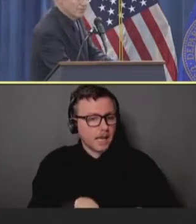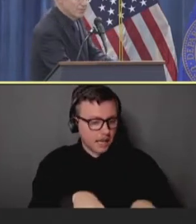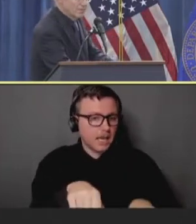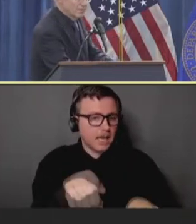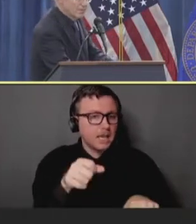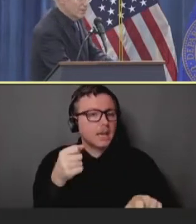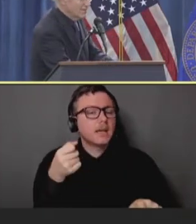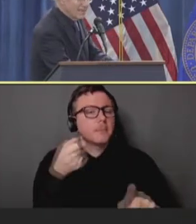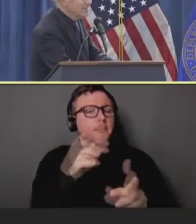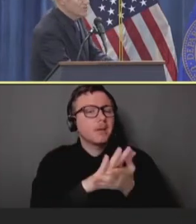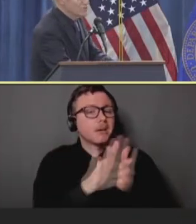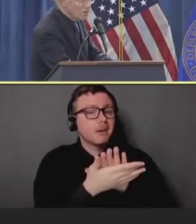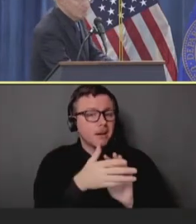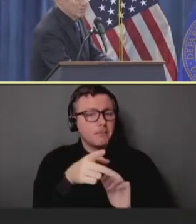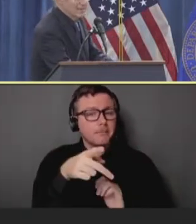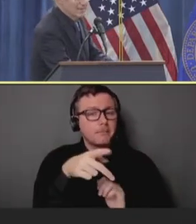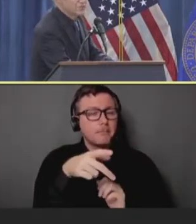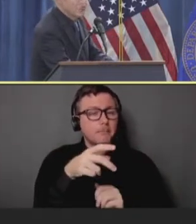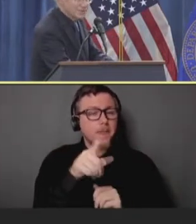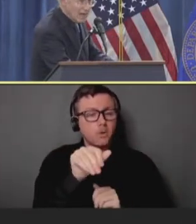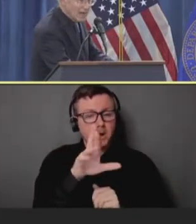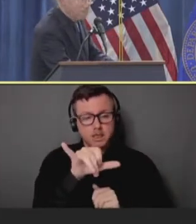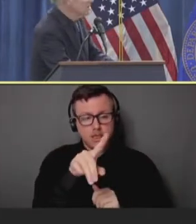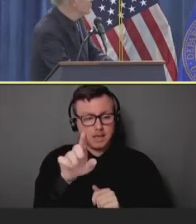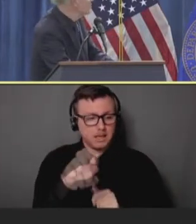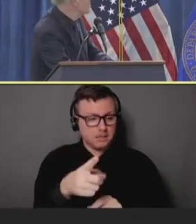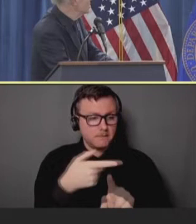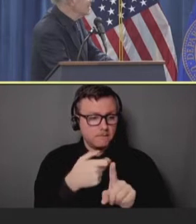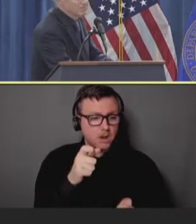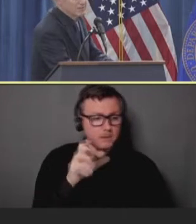That is wrong. That is just not a true statement.